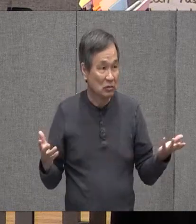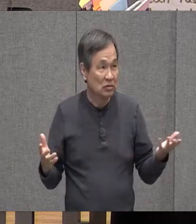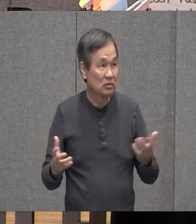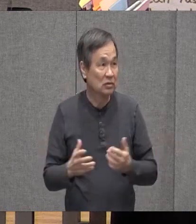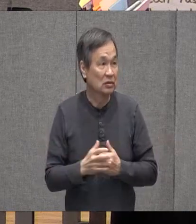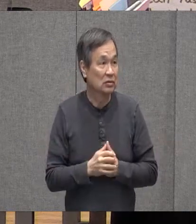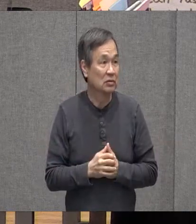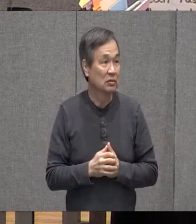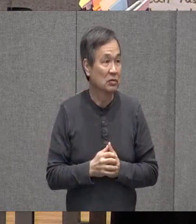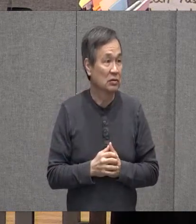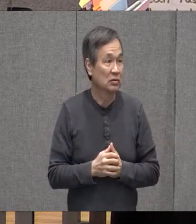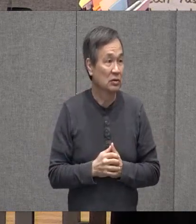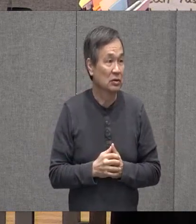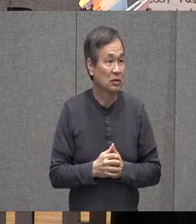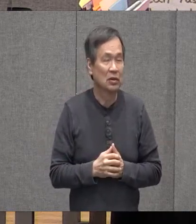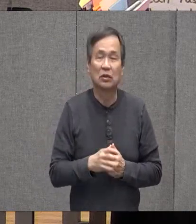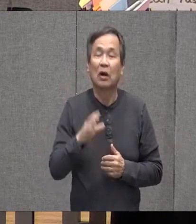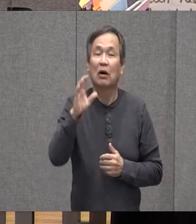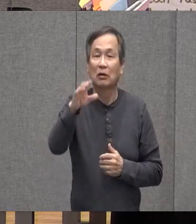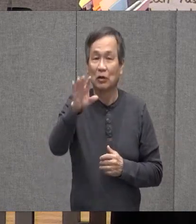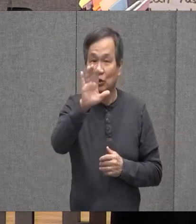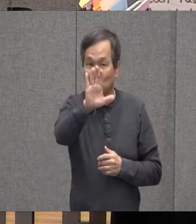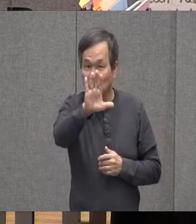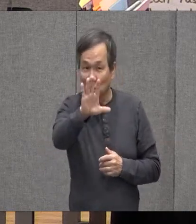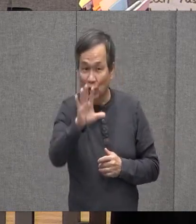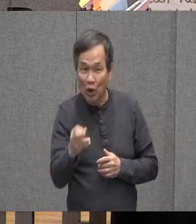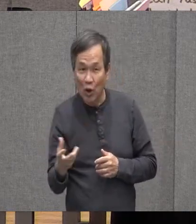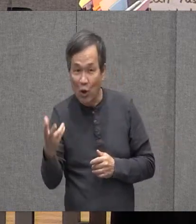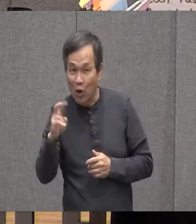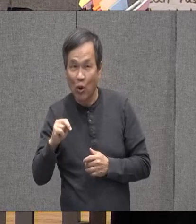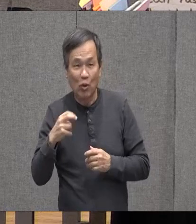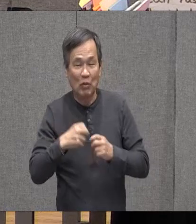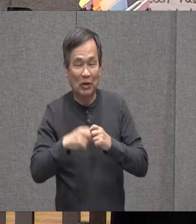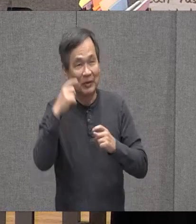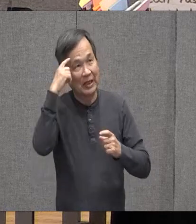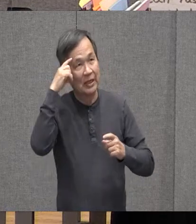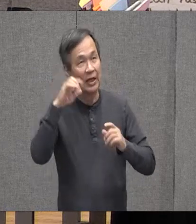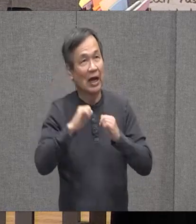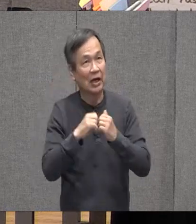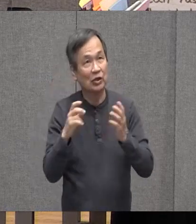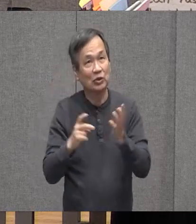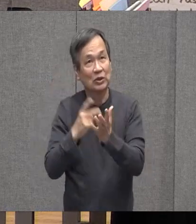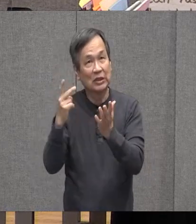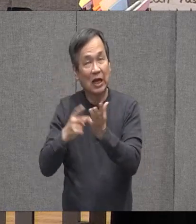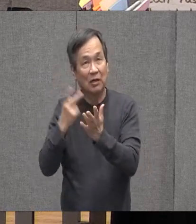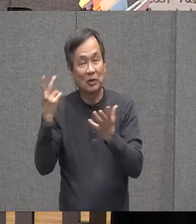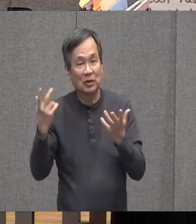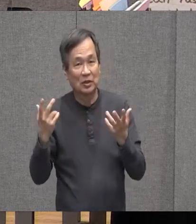Try problems like these, investigations with doubling, with other numbers, too